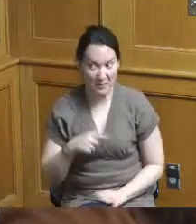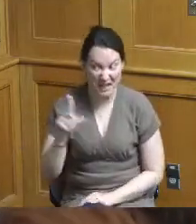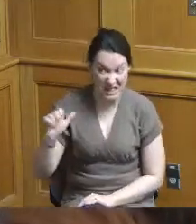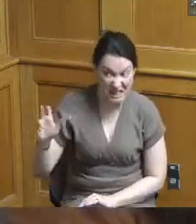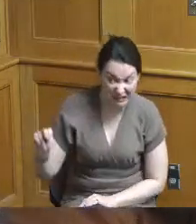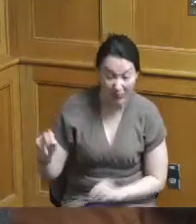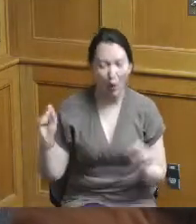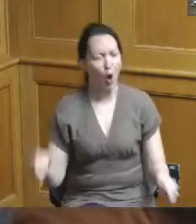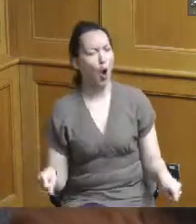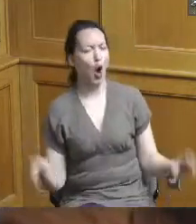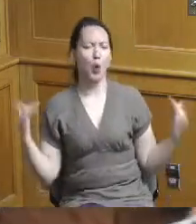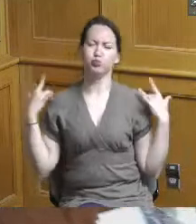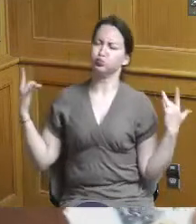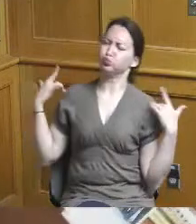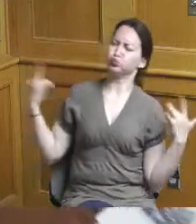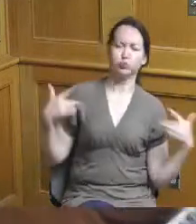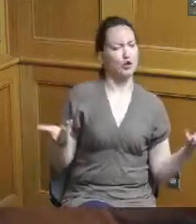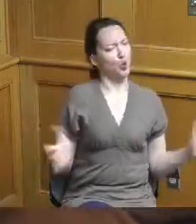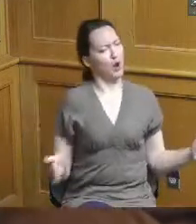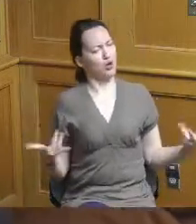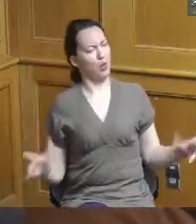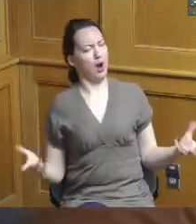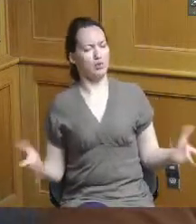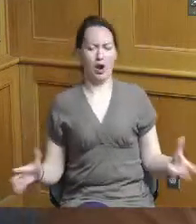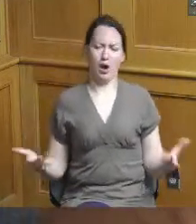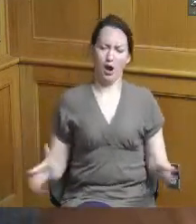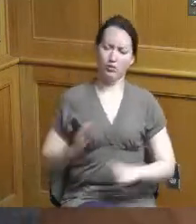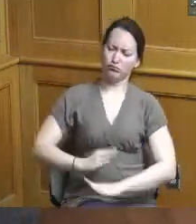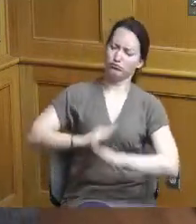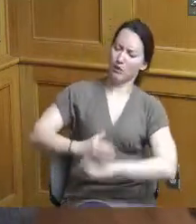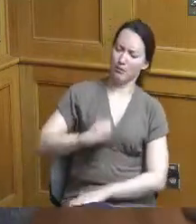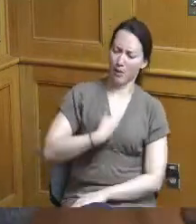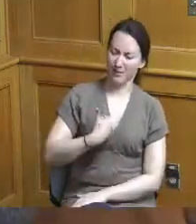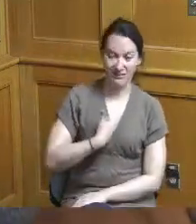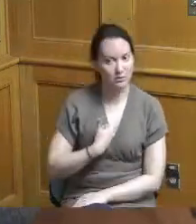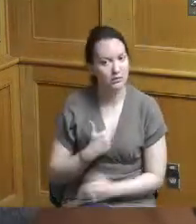price oh we want to we don't want to do that we want to protect ourselves how are we protecting